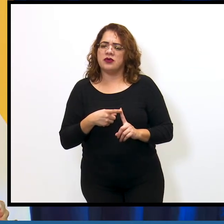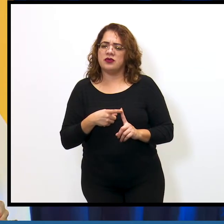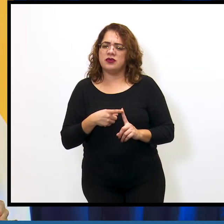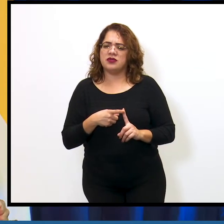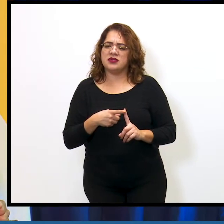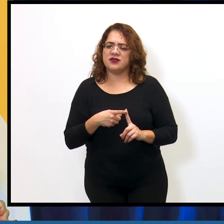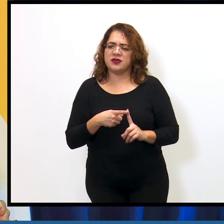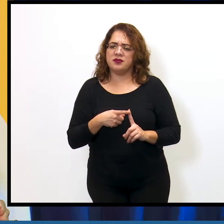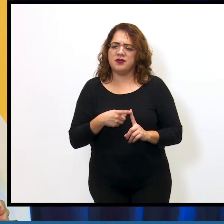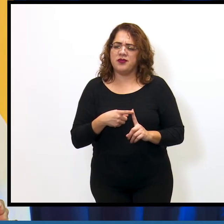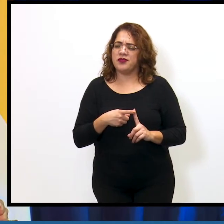You probably have most of the details on that.